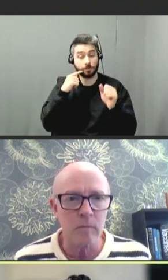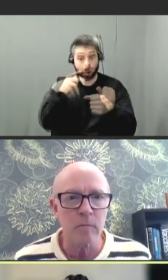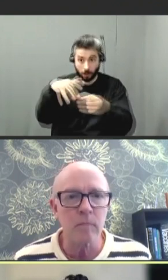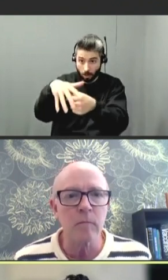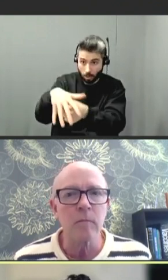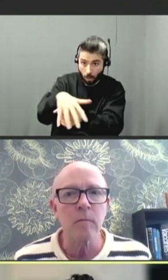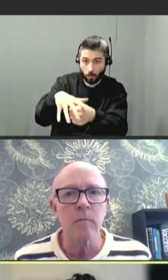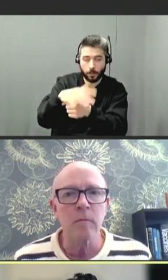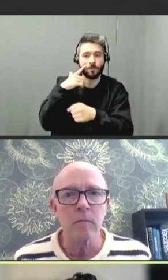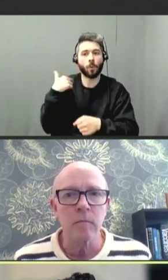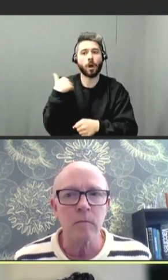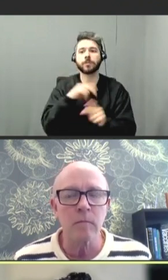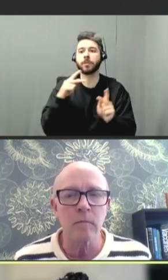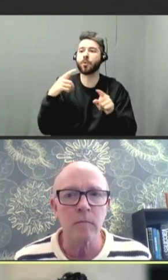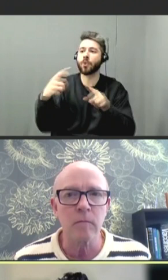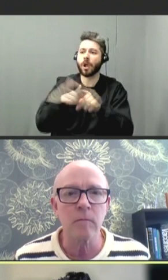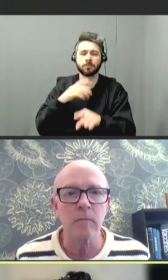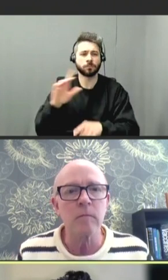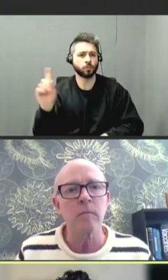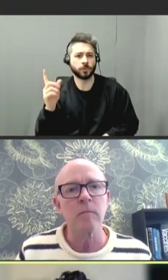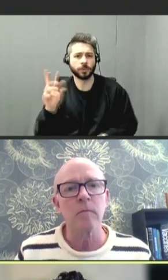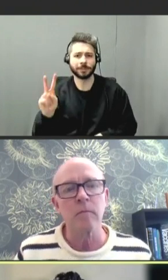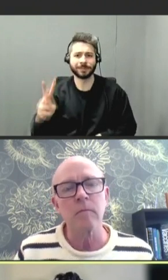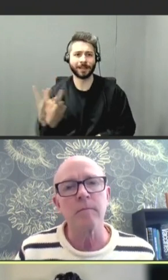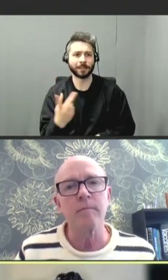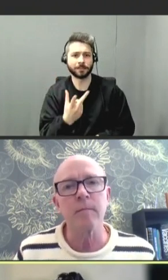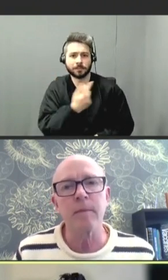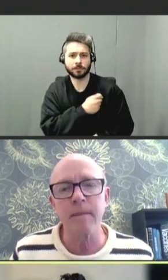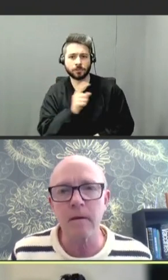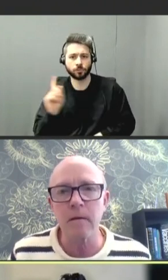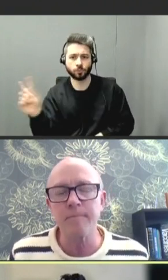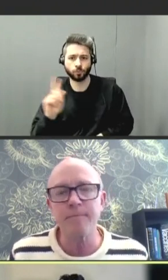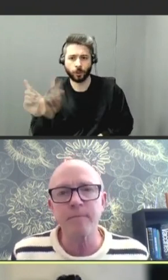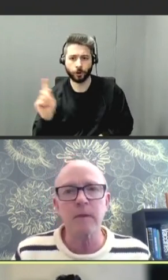people were calling us and saying, "Where can I get my second dose?" And then we would call the